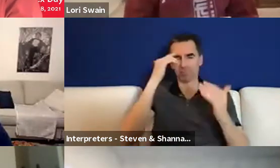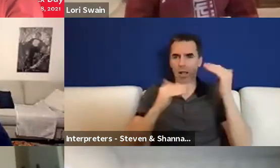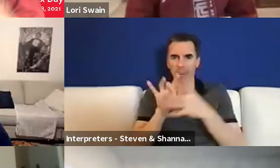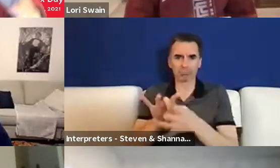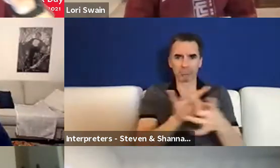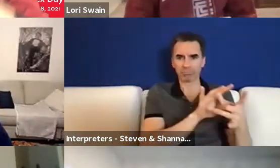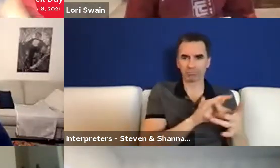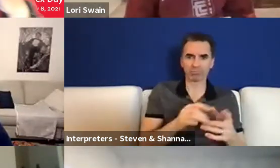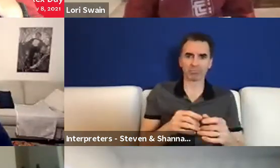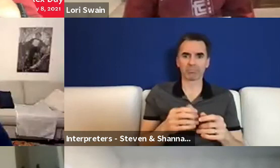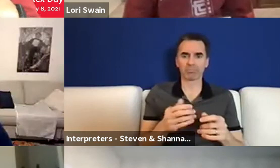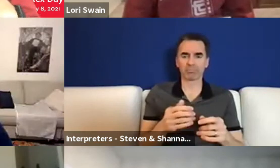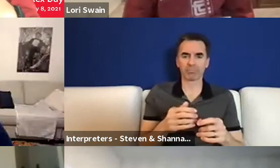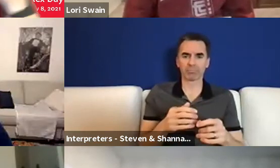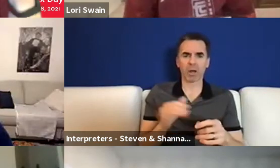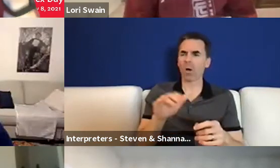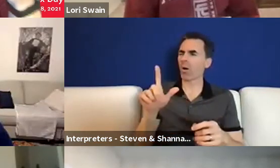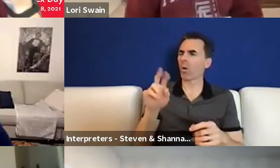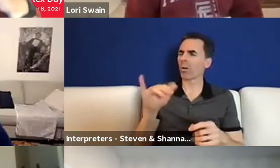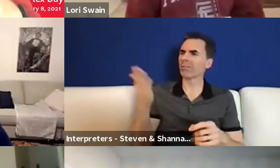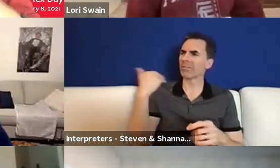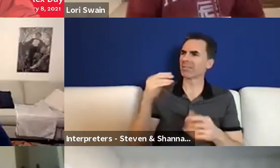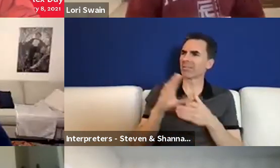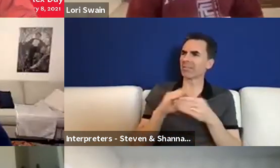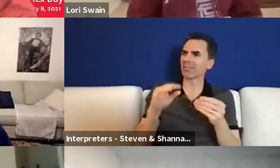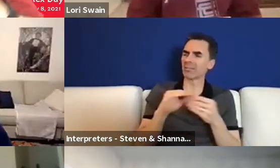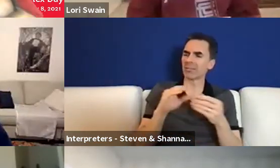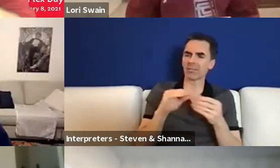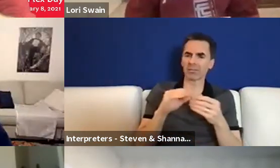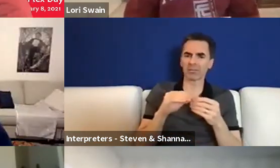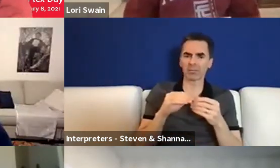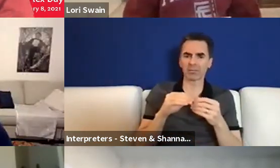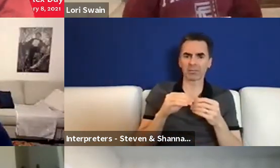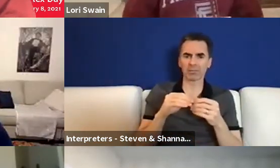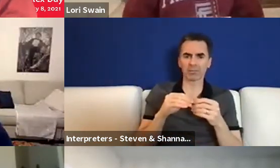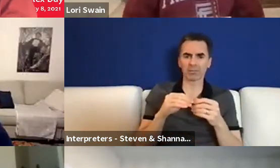out that, you know, like Laurie said it earlier, there's a huge need for Excel. And there was a huge need for accounting and